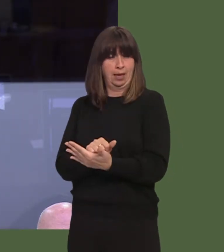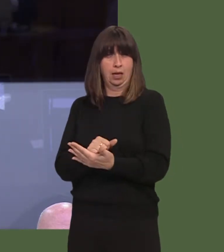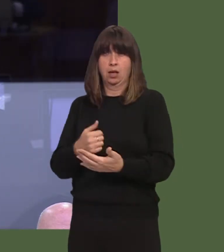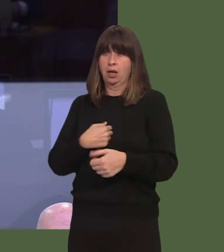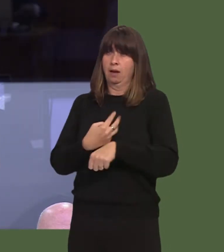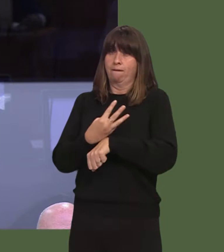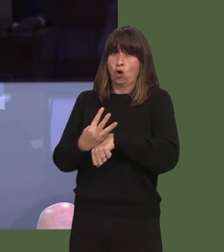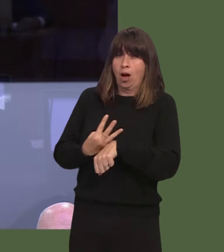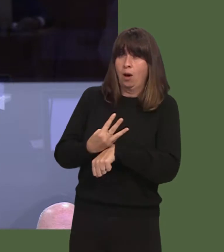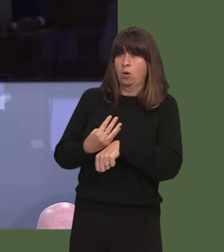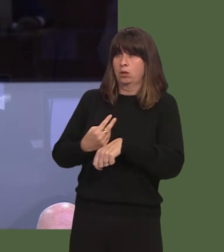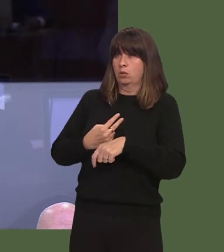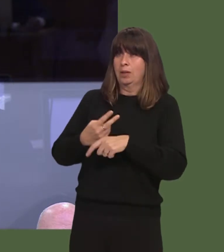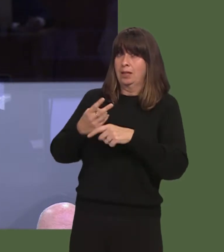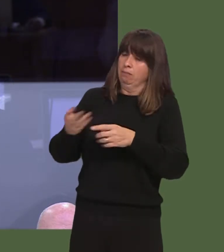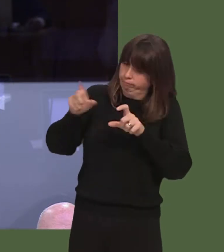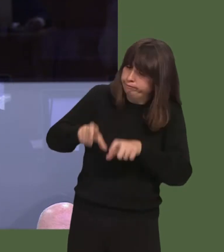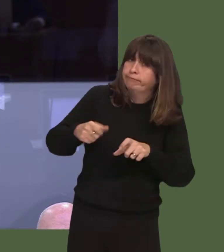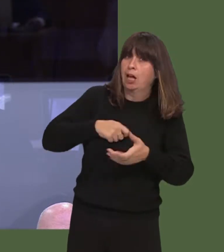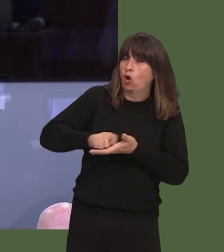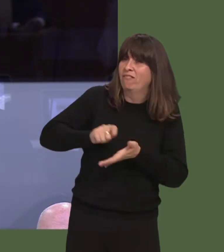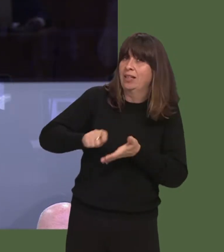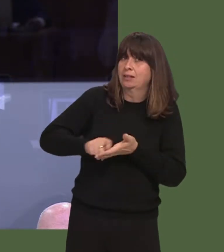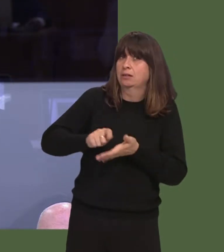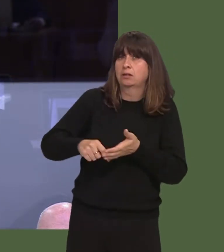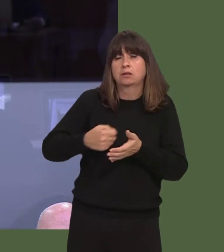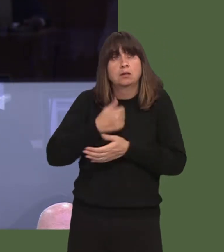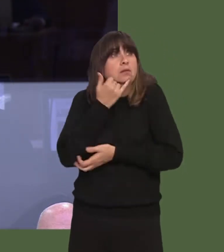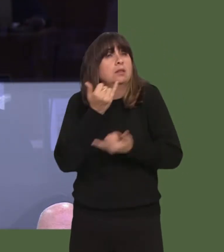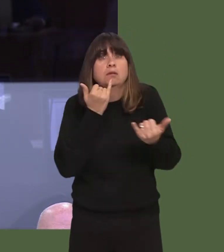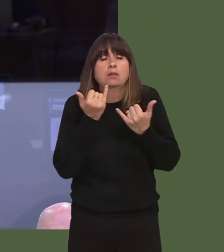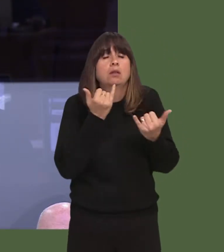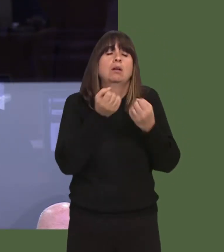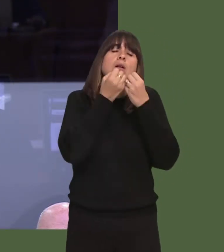we looked after this individual in our office, we relied on the help of the wonderful Mrs